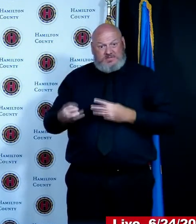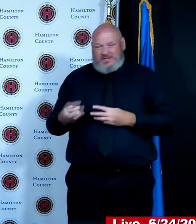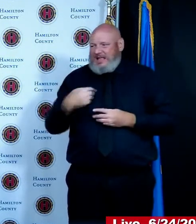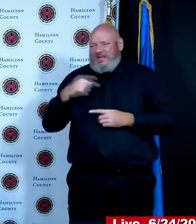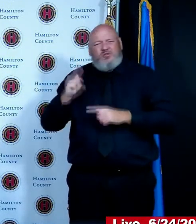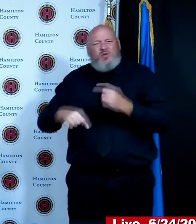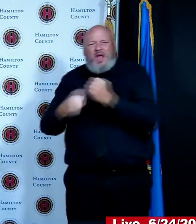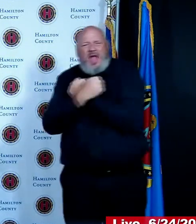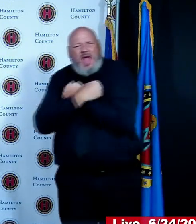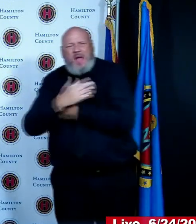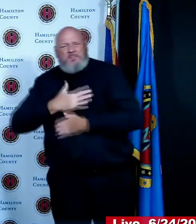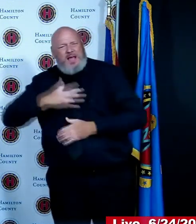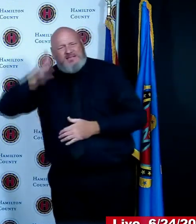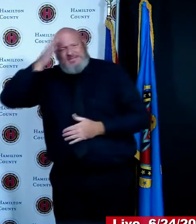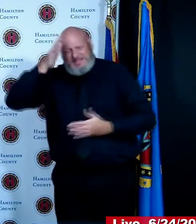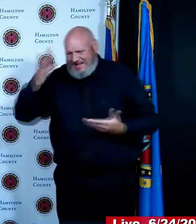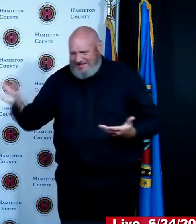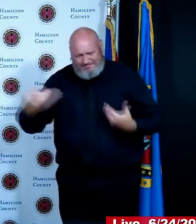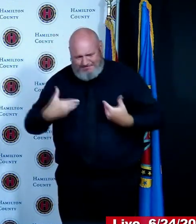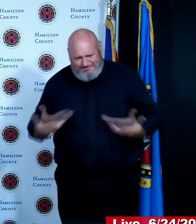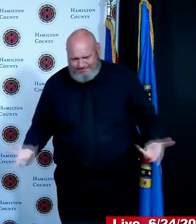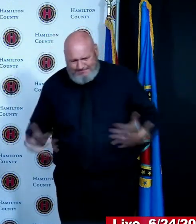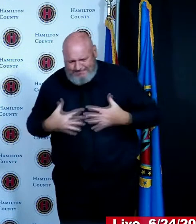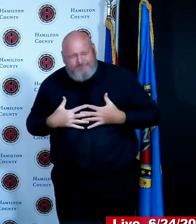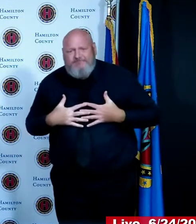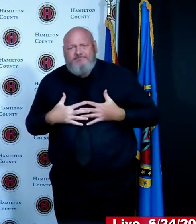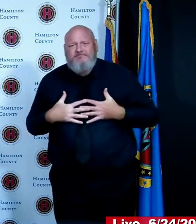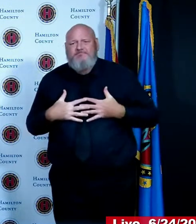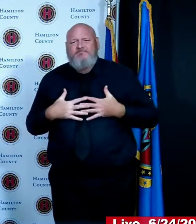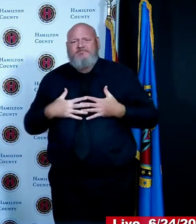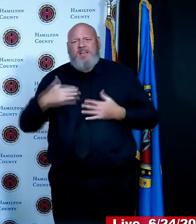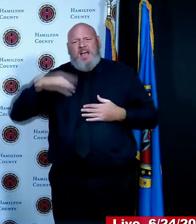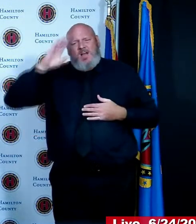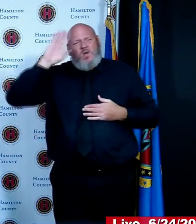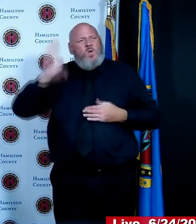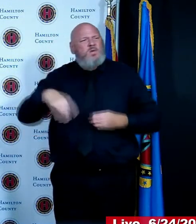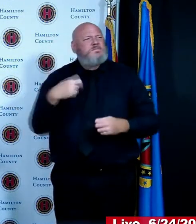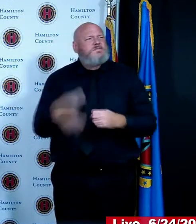of this virus like both said before me wearing a mask is just one of those